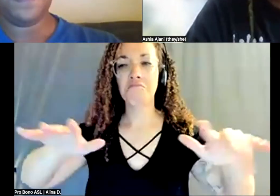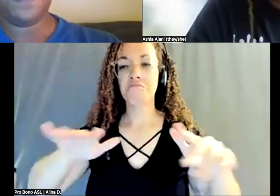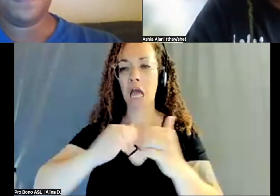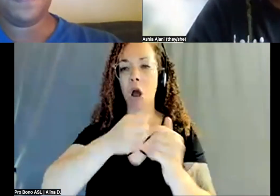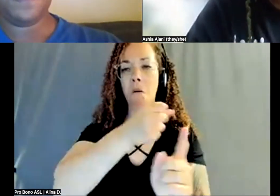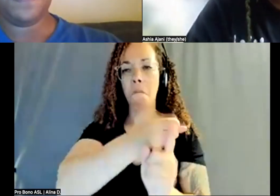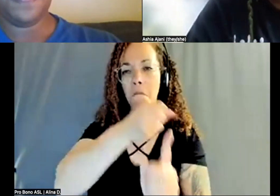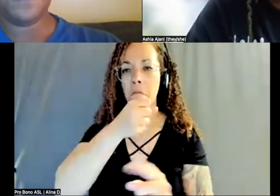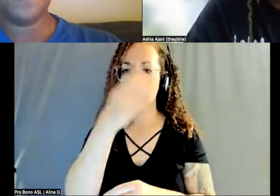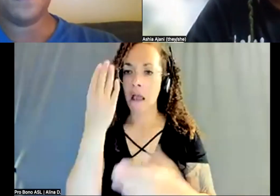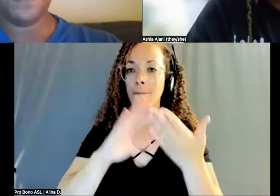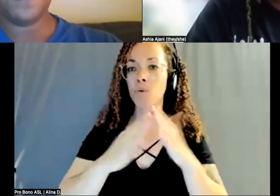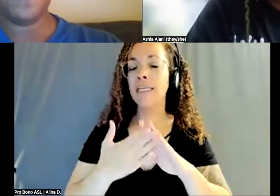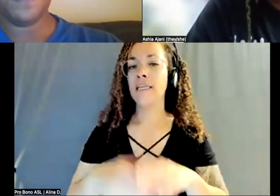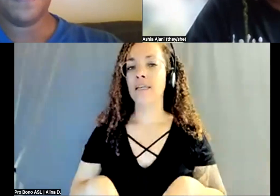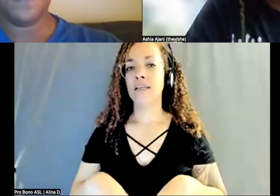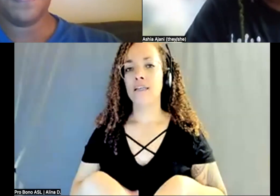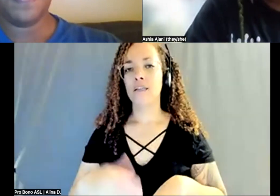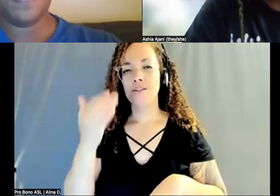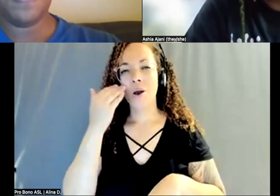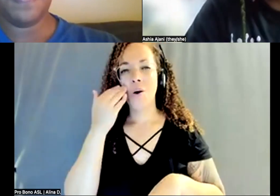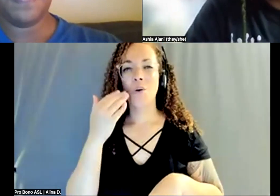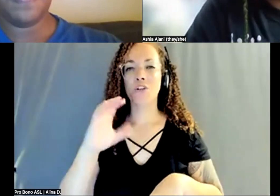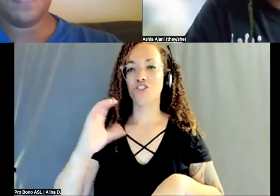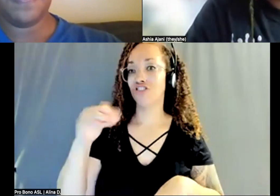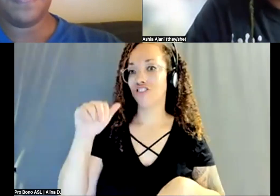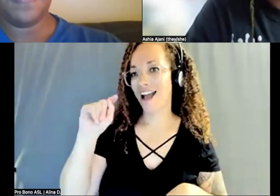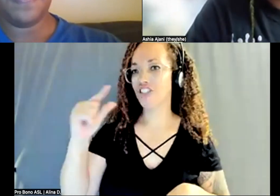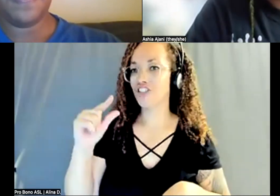chat GTP like, you know, like conversation like coming out really just kind of thinking about like